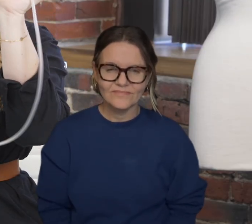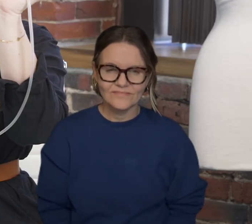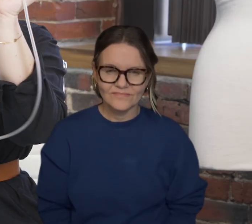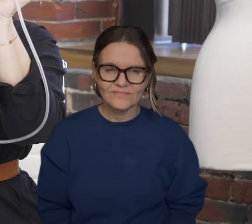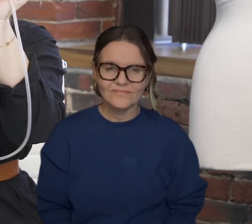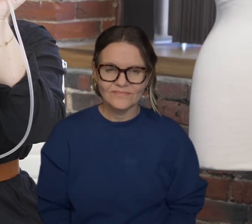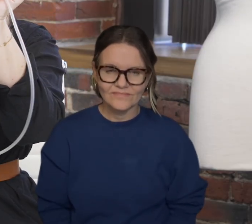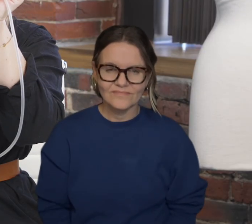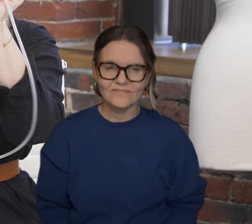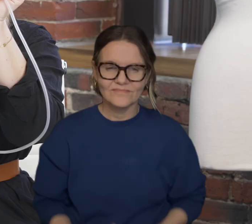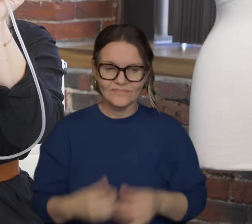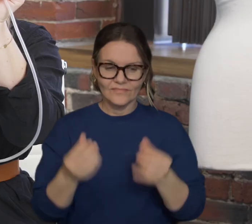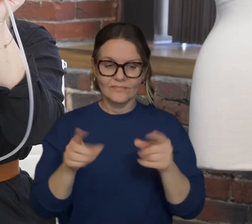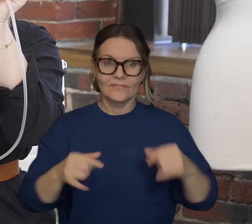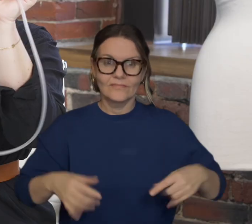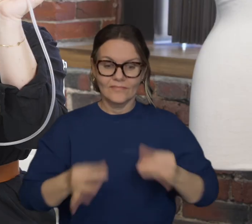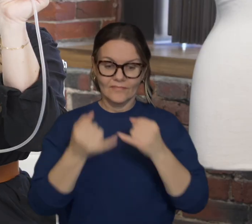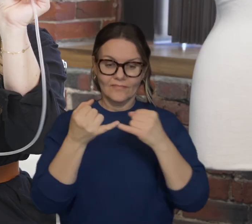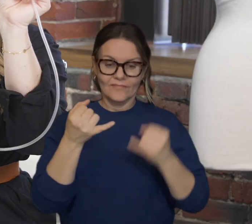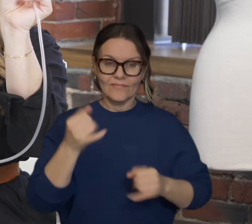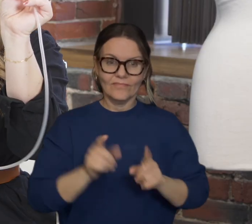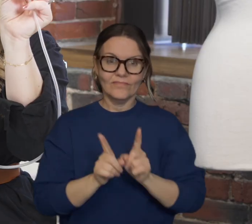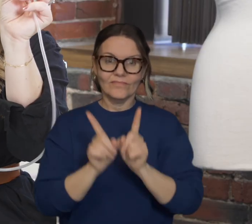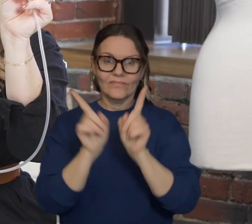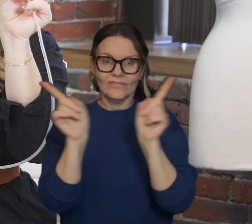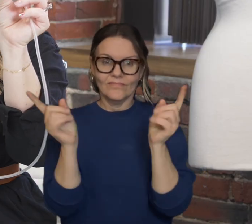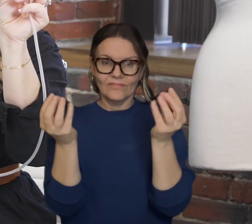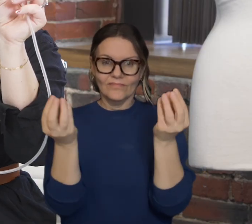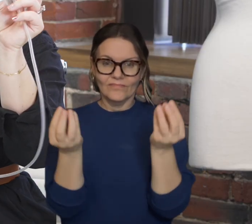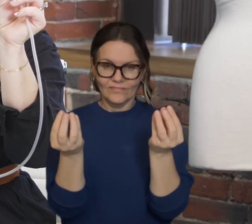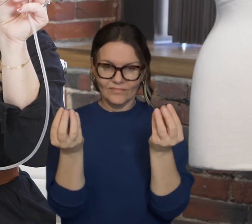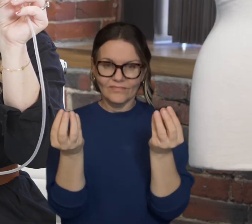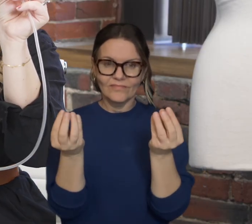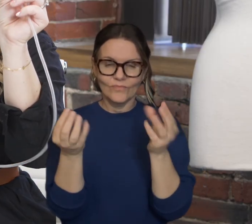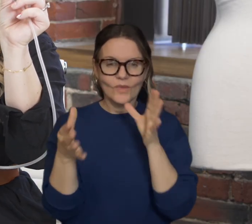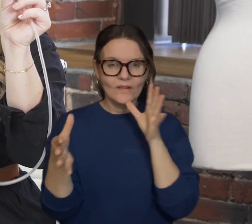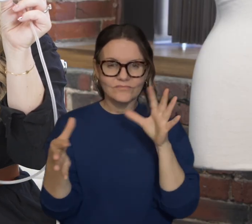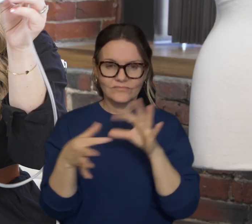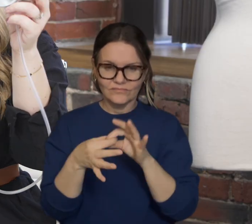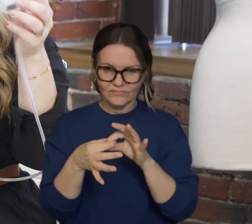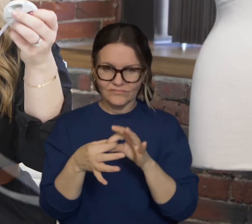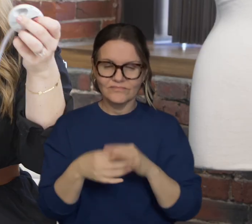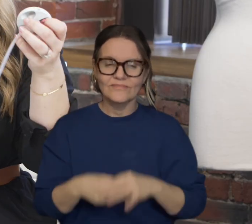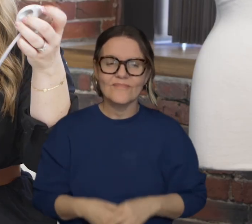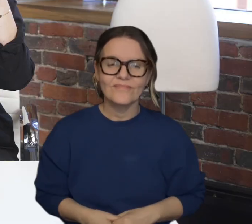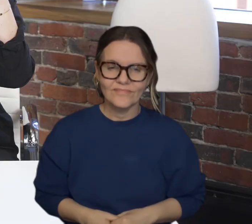it also has tubing caps that that's what's going to attach onto your pump unit itself